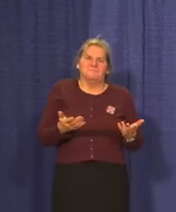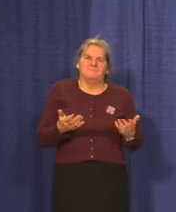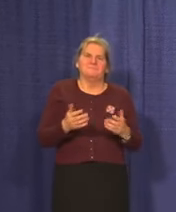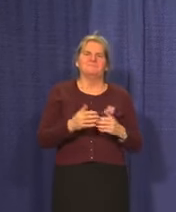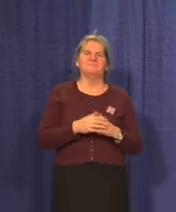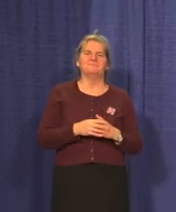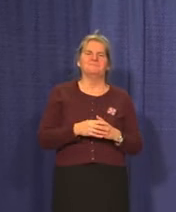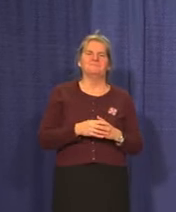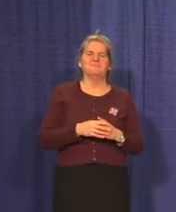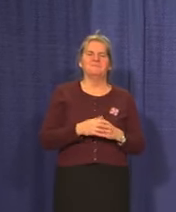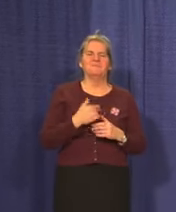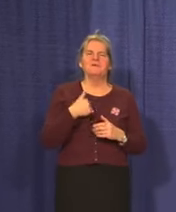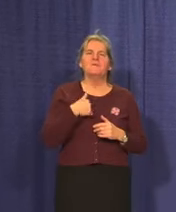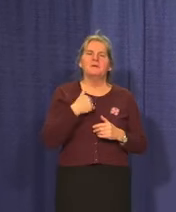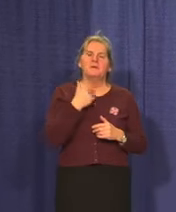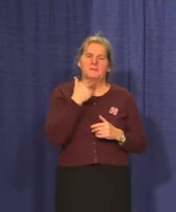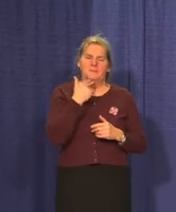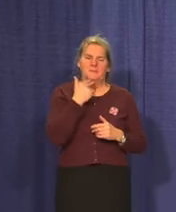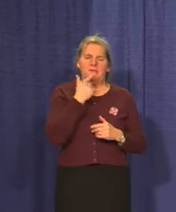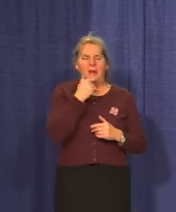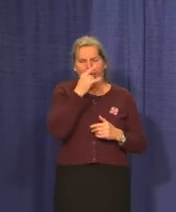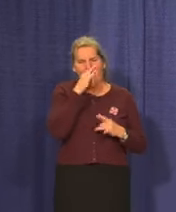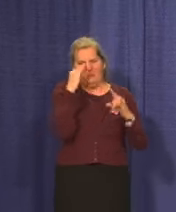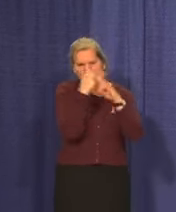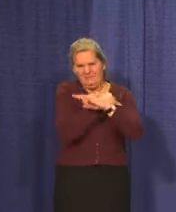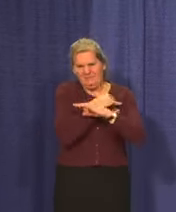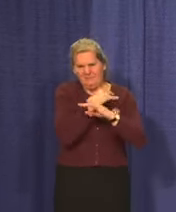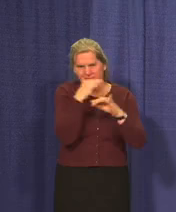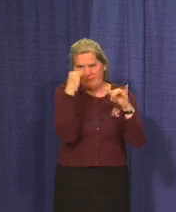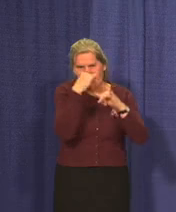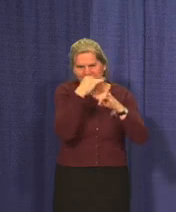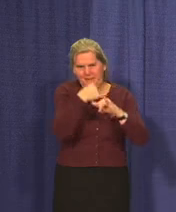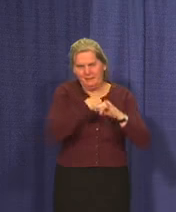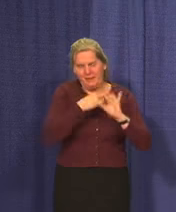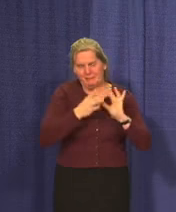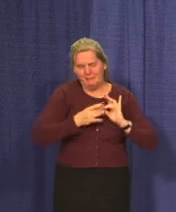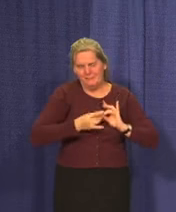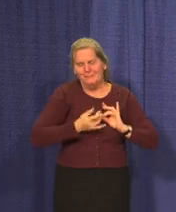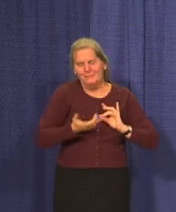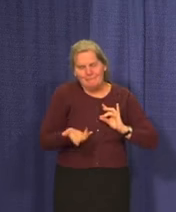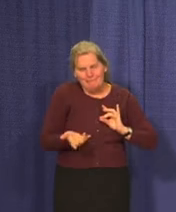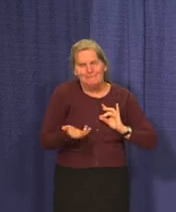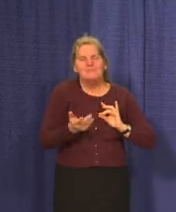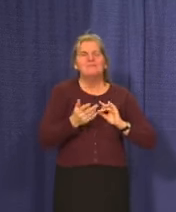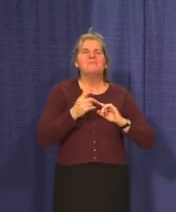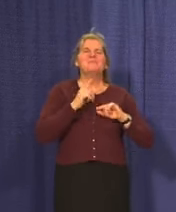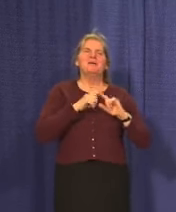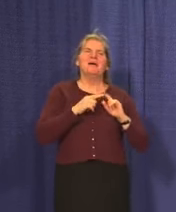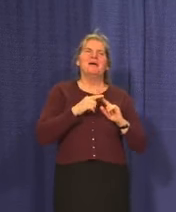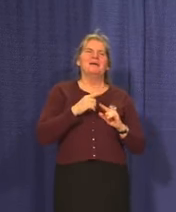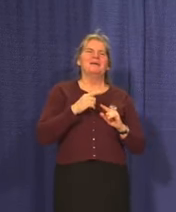OBVIOUSLY WITH A HINT OF IRONY. BUT YOU KNOW, AGAIN, I THINK IT GOES BACK TO-- I WON'T BREAK